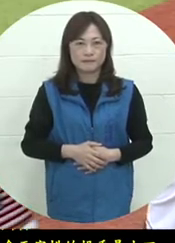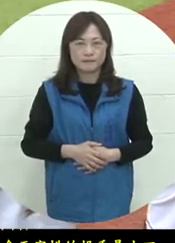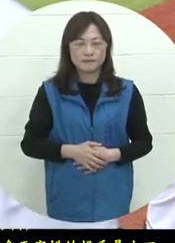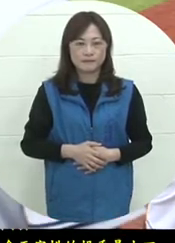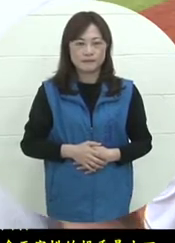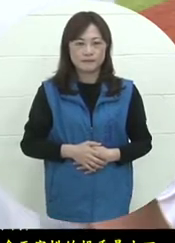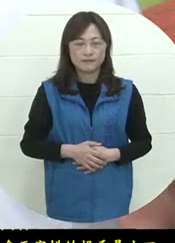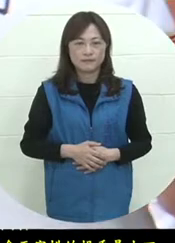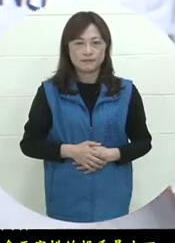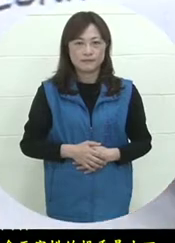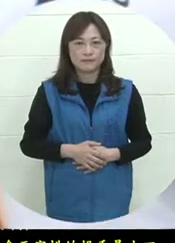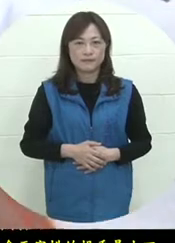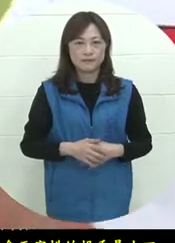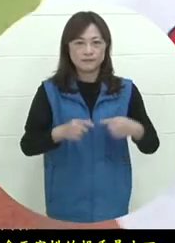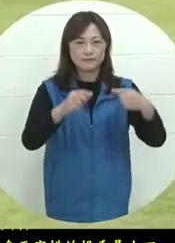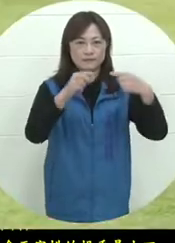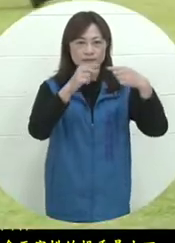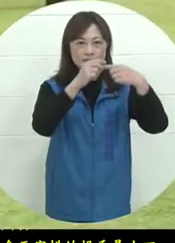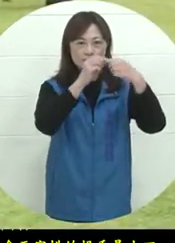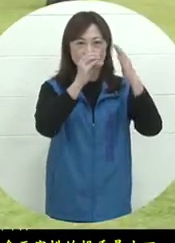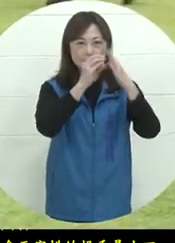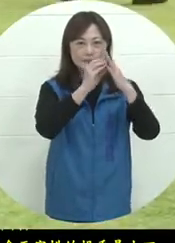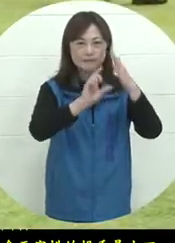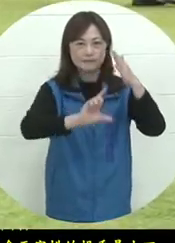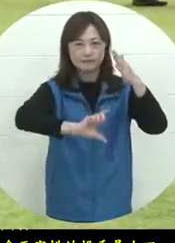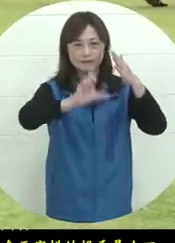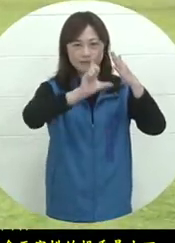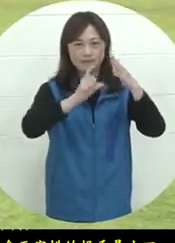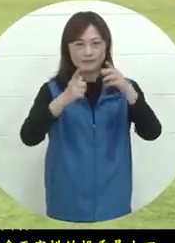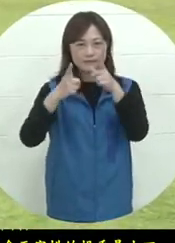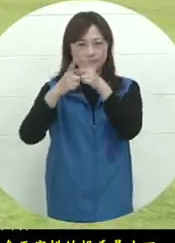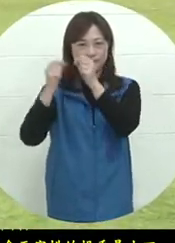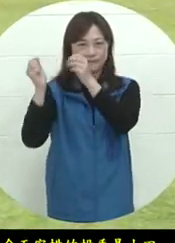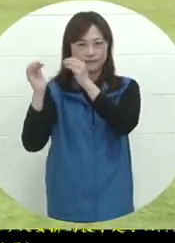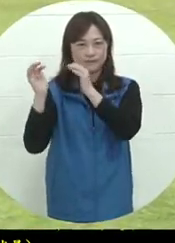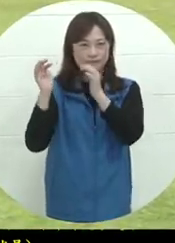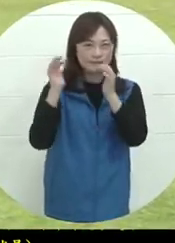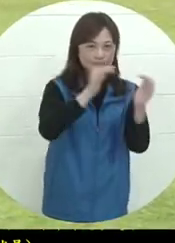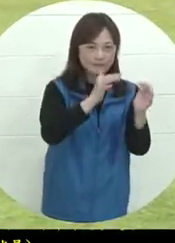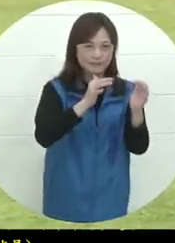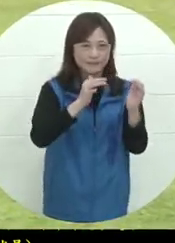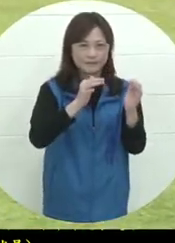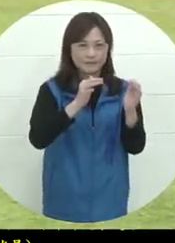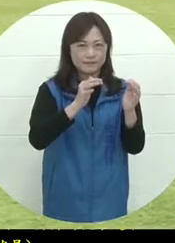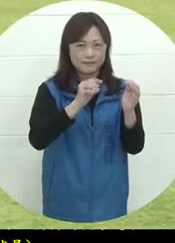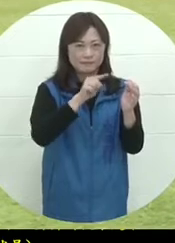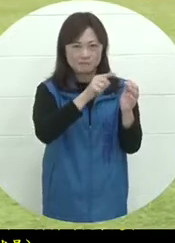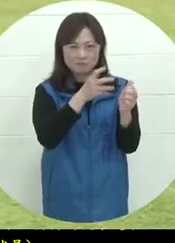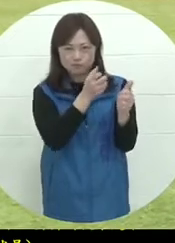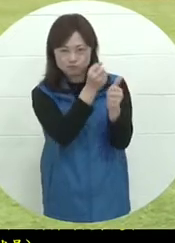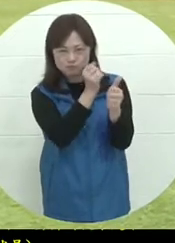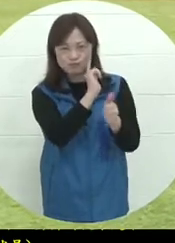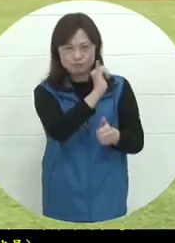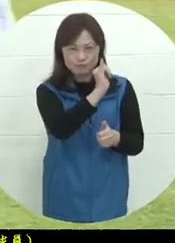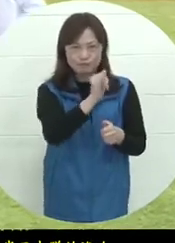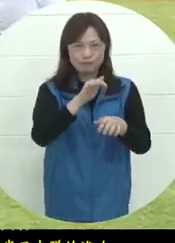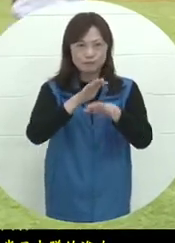are the first half of Japan. The team's offense really has a good grasp on the pitcher. Several of the hits were quite solid.